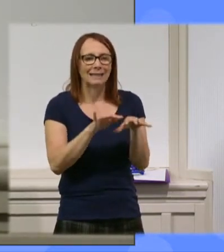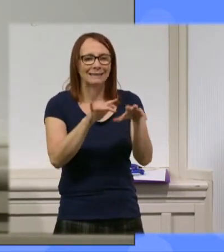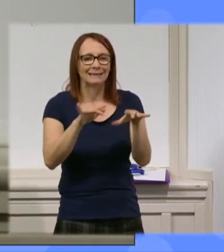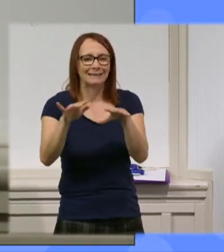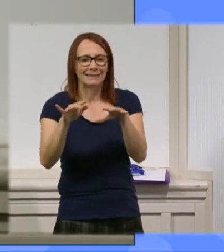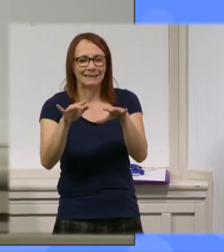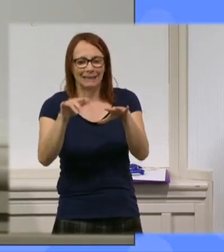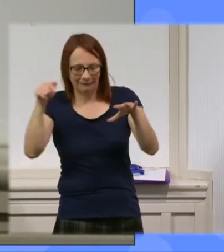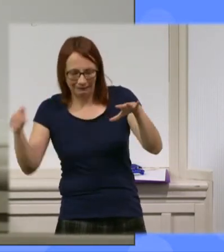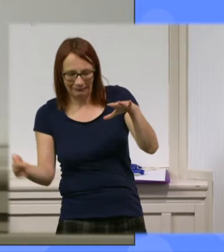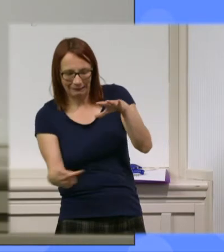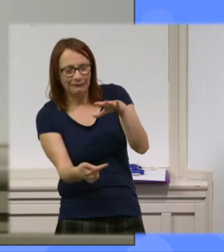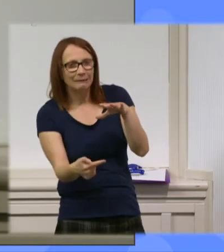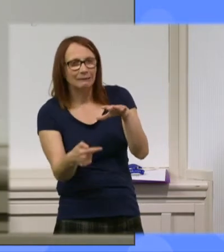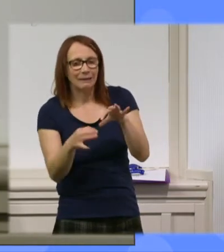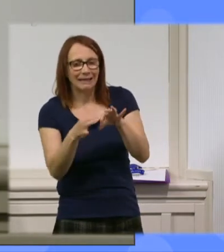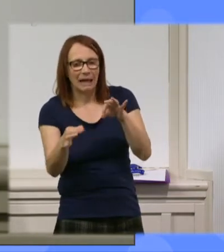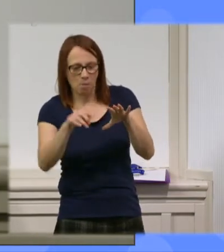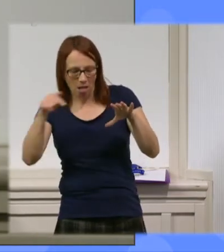of the industry I work in we can't export our energy because we have no